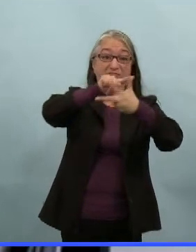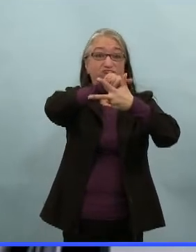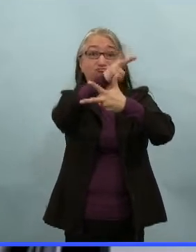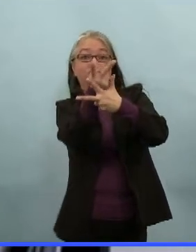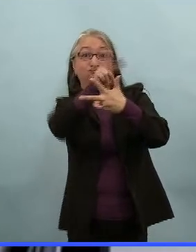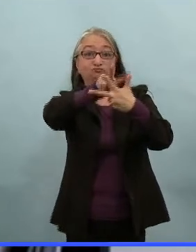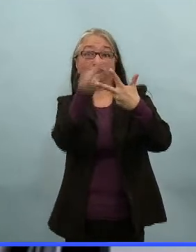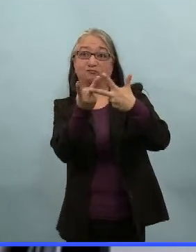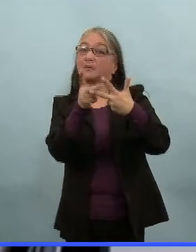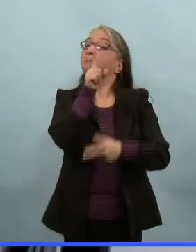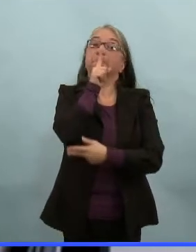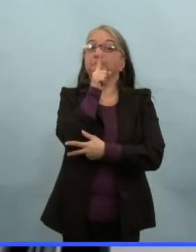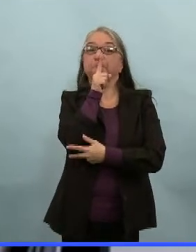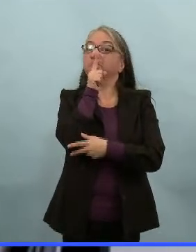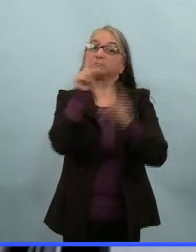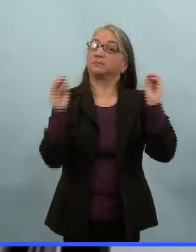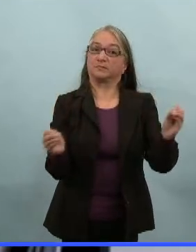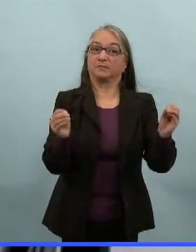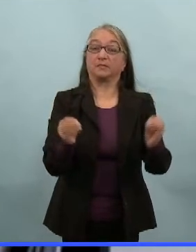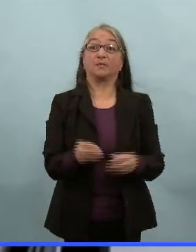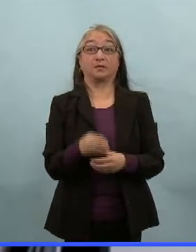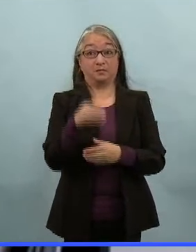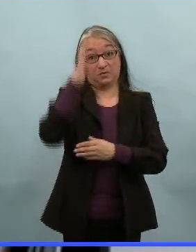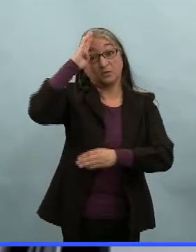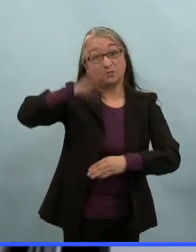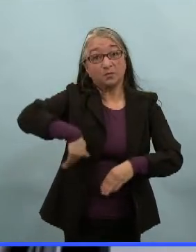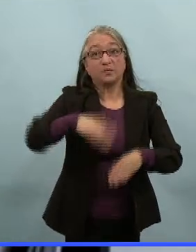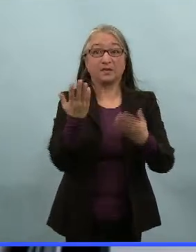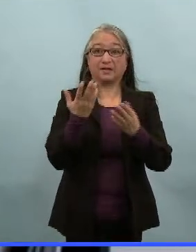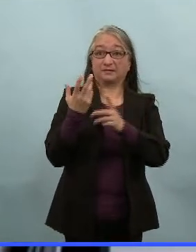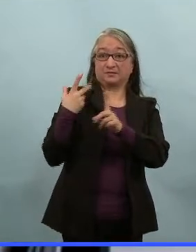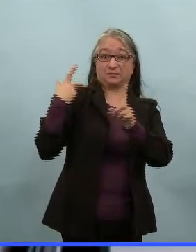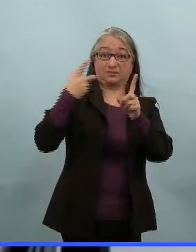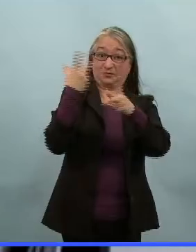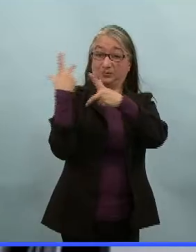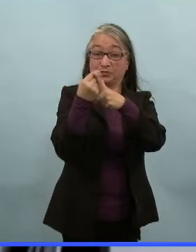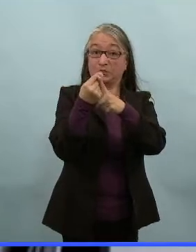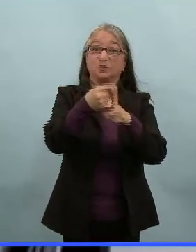what we do know is that delaying a dose definitely puts you at increased risk of contracting coping